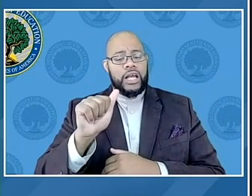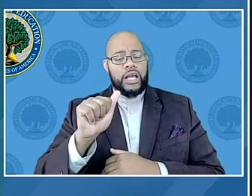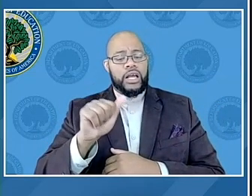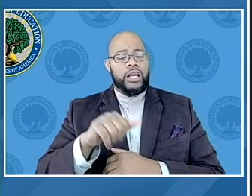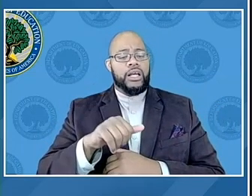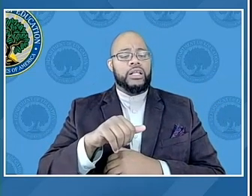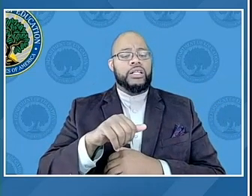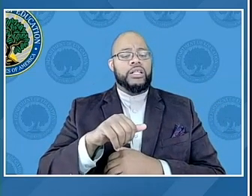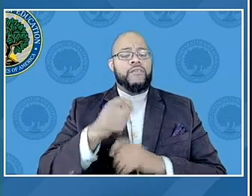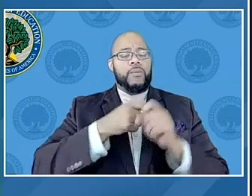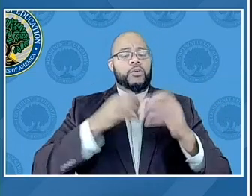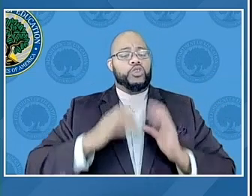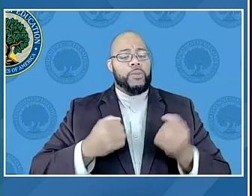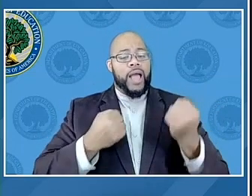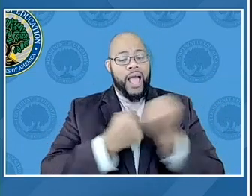joined us. Welcome, Jessica.